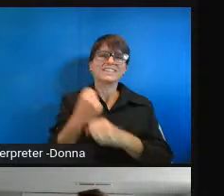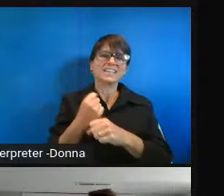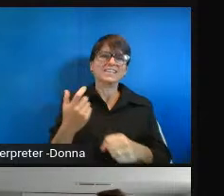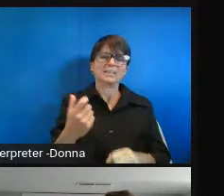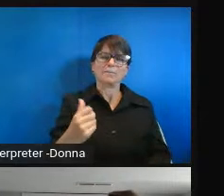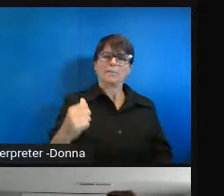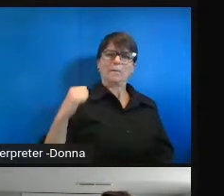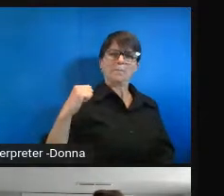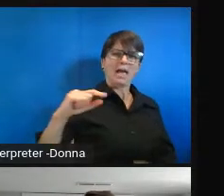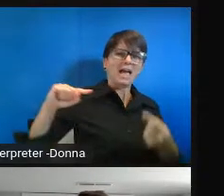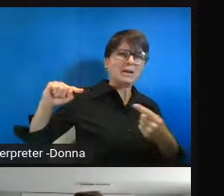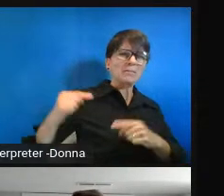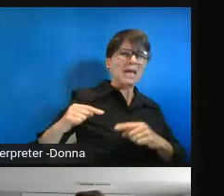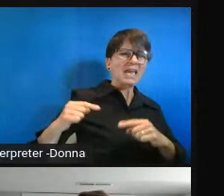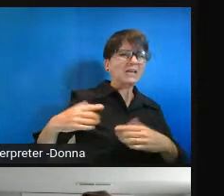Do not know about you but I am getting old .